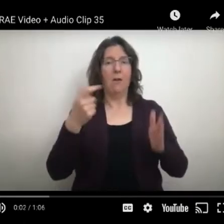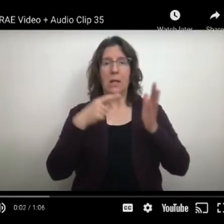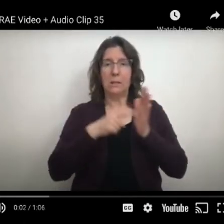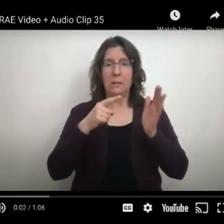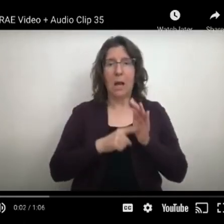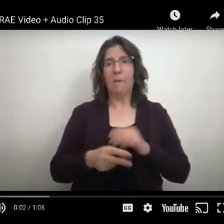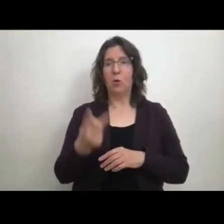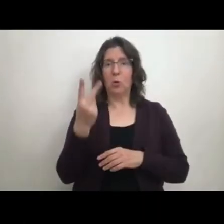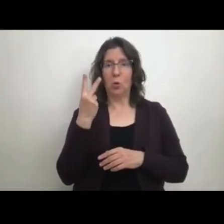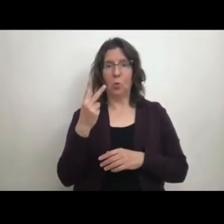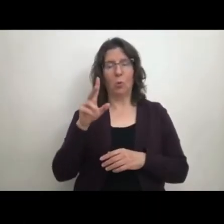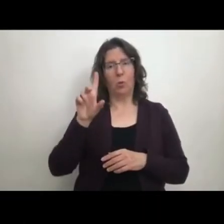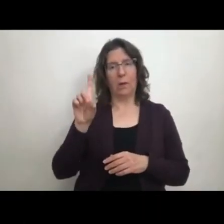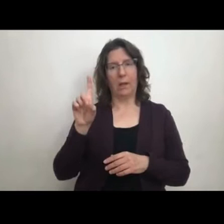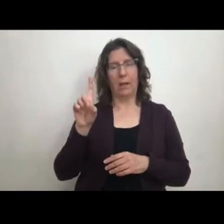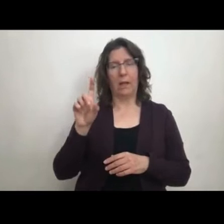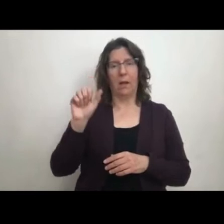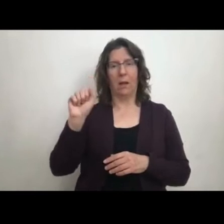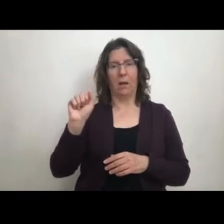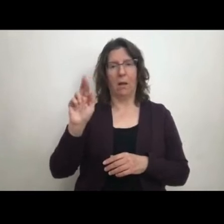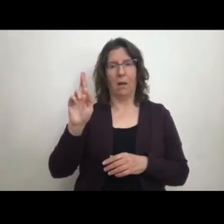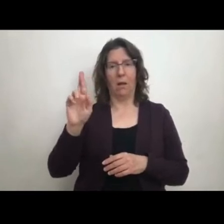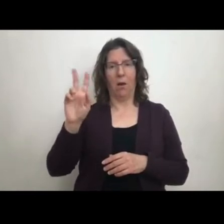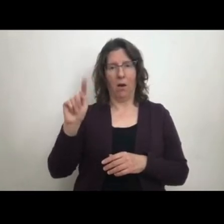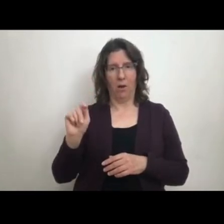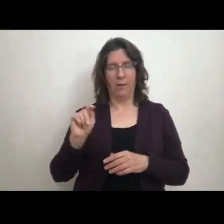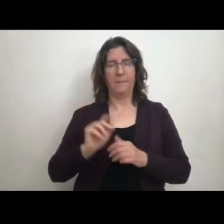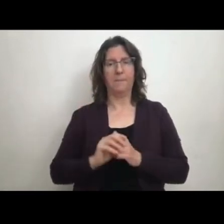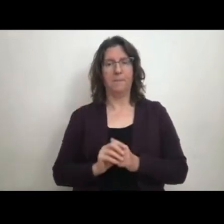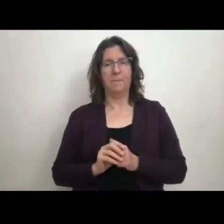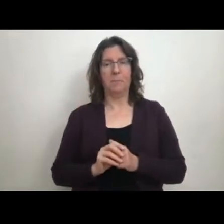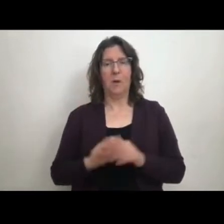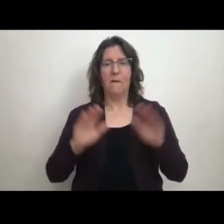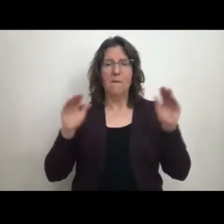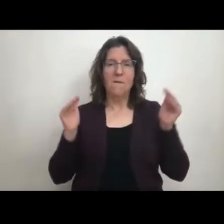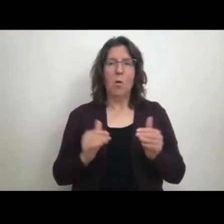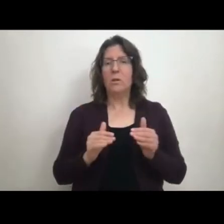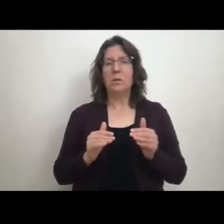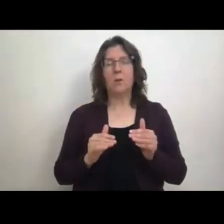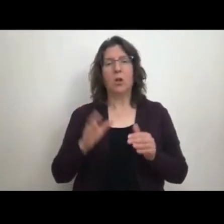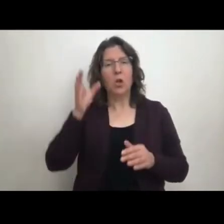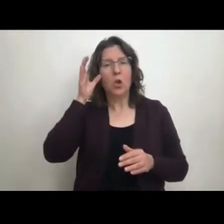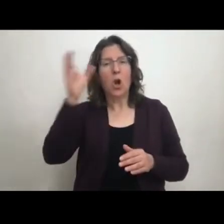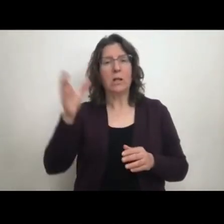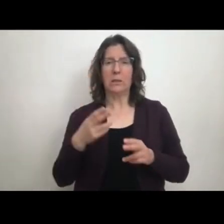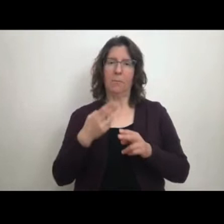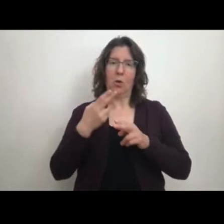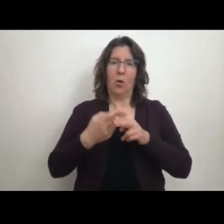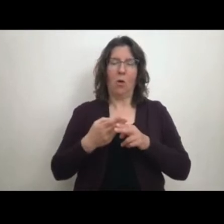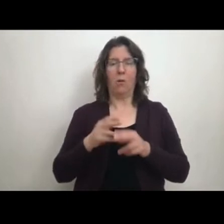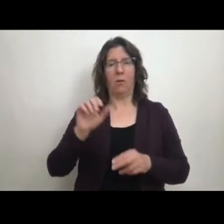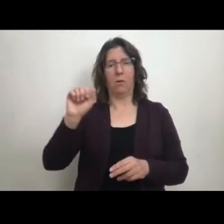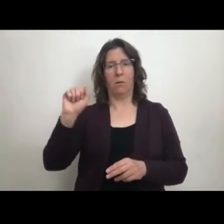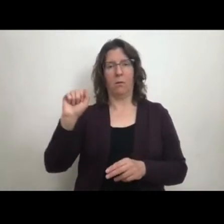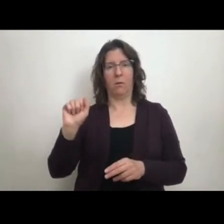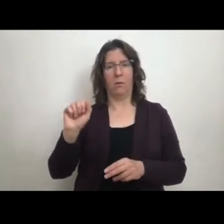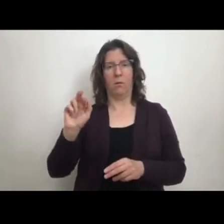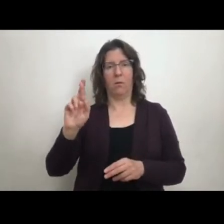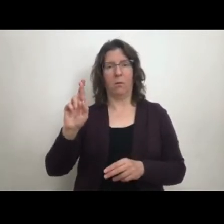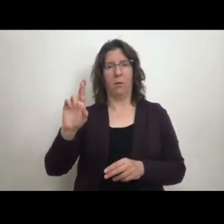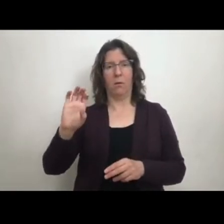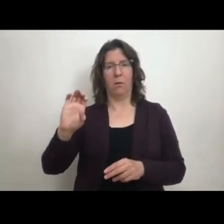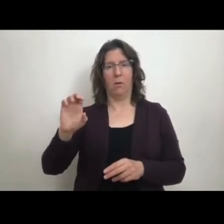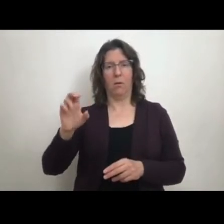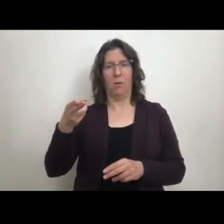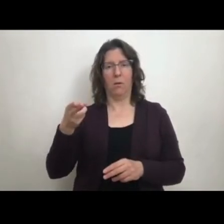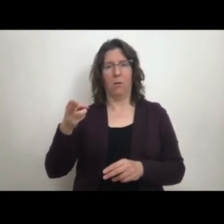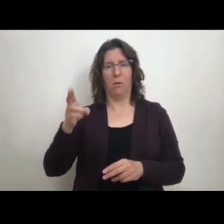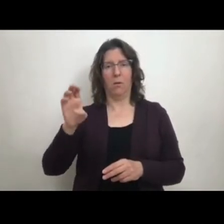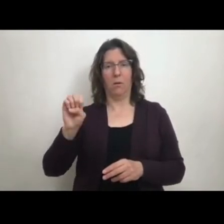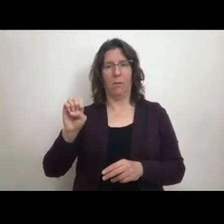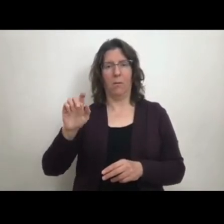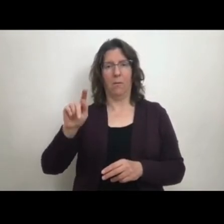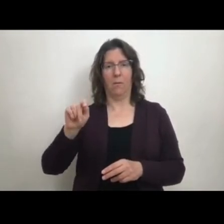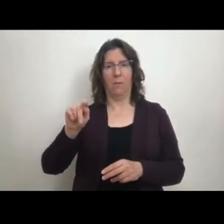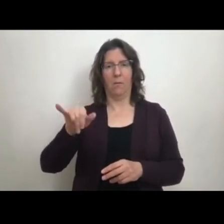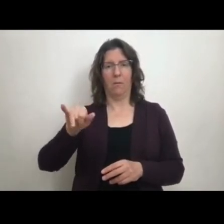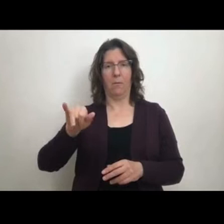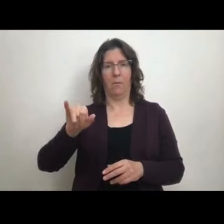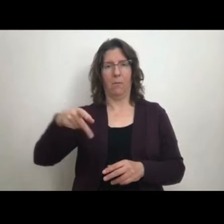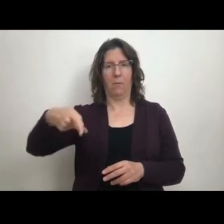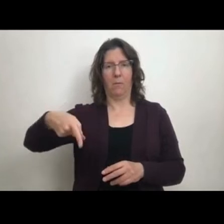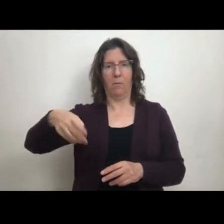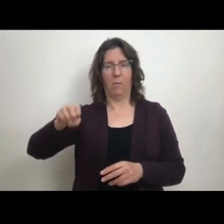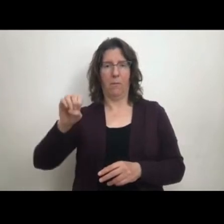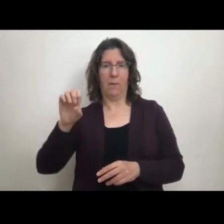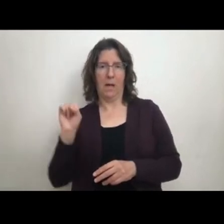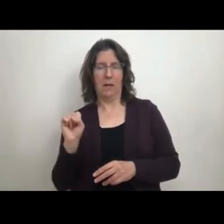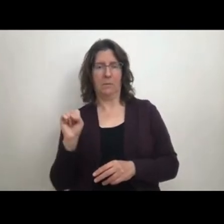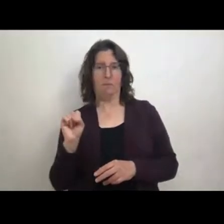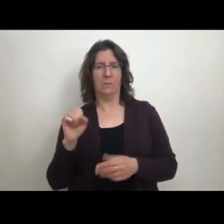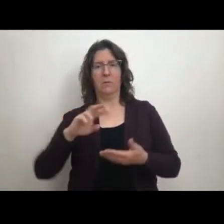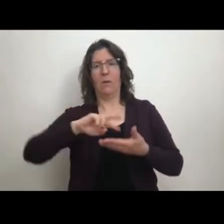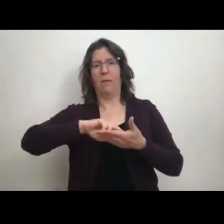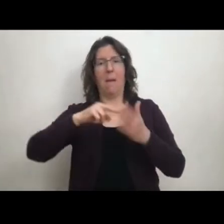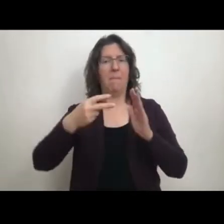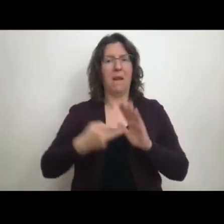Another example of a 2D art project was exploring the concept of archetypes.